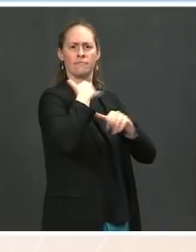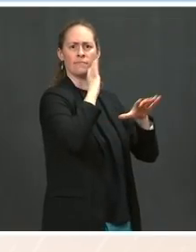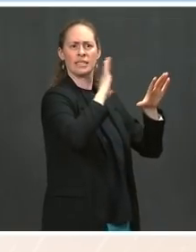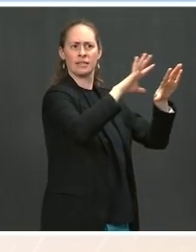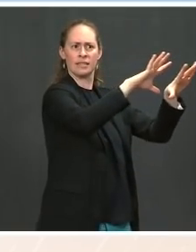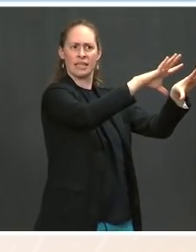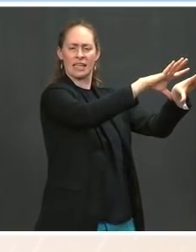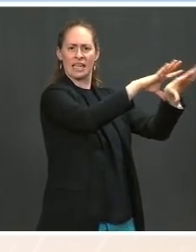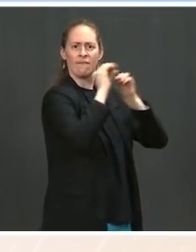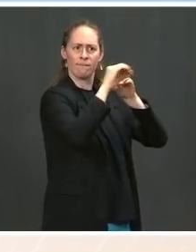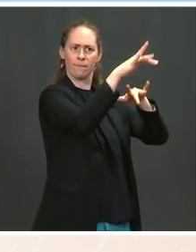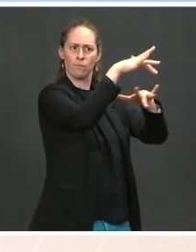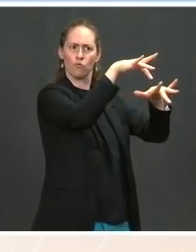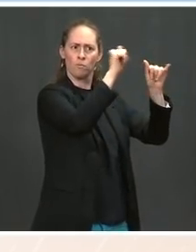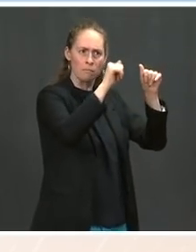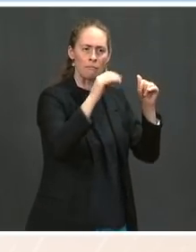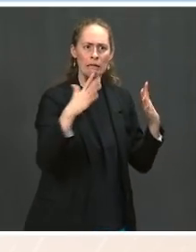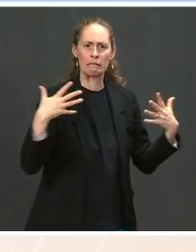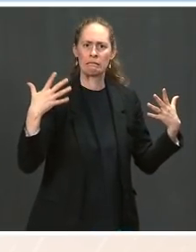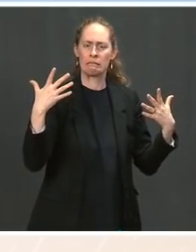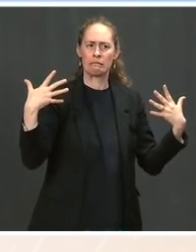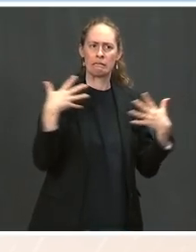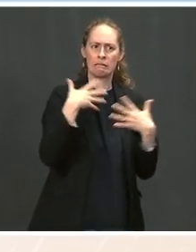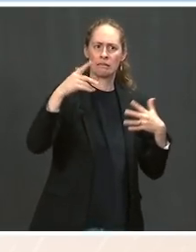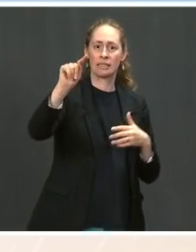and once we're gone, they have free rein over the country.